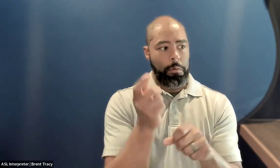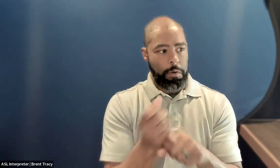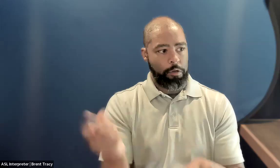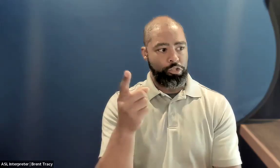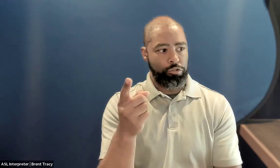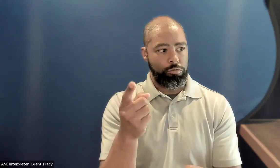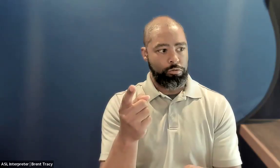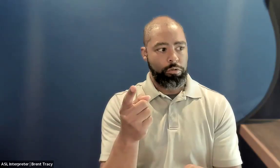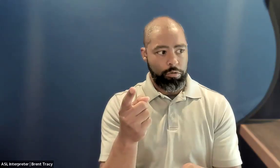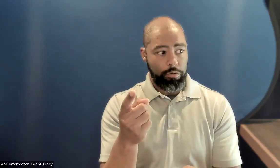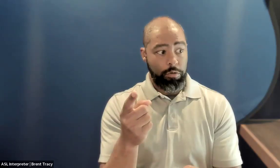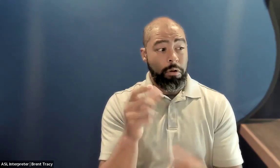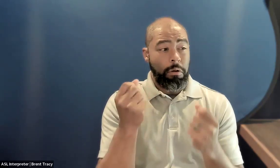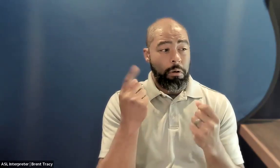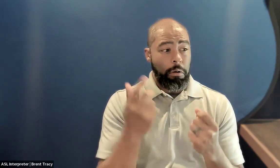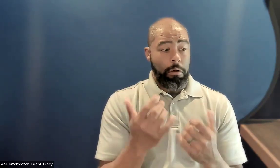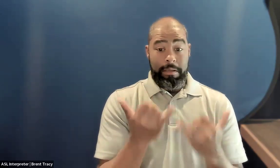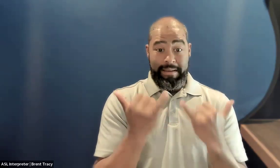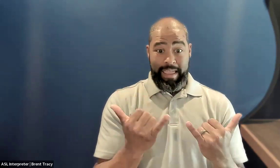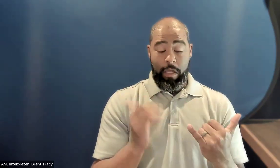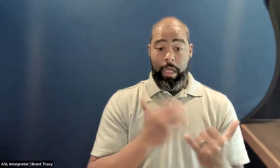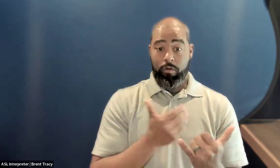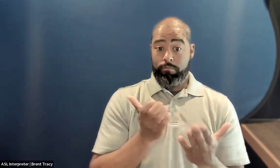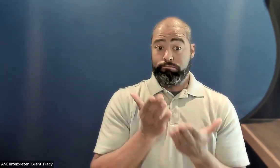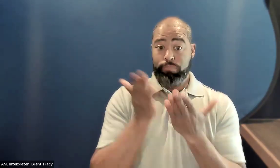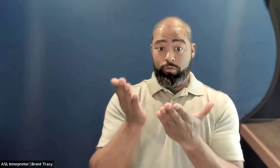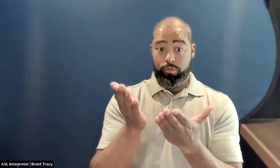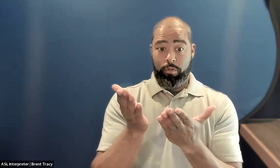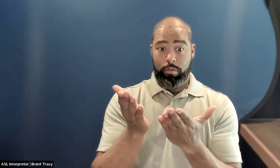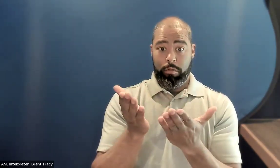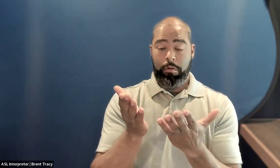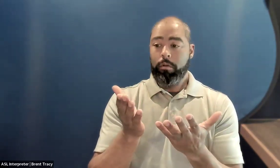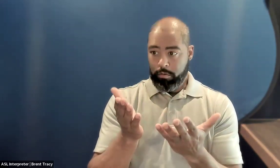comments due by September 16th holding public information sessions.